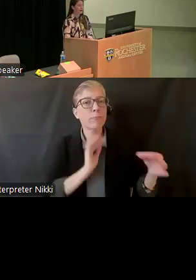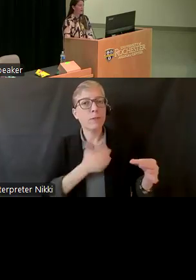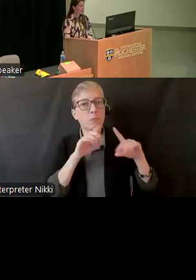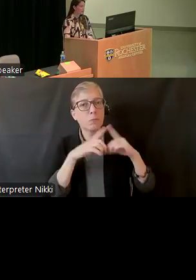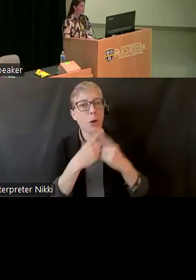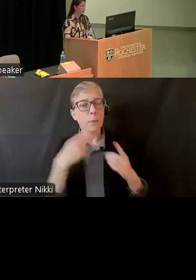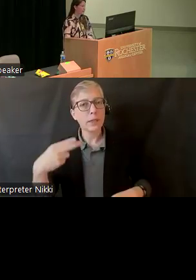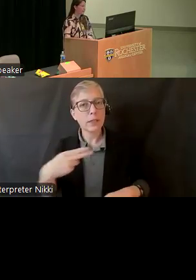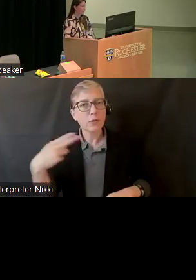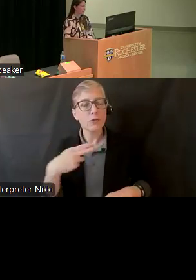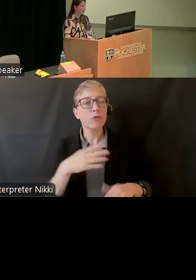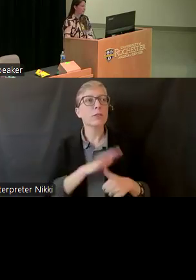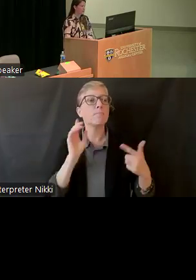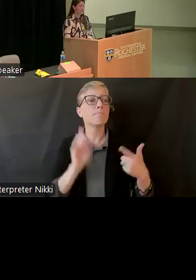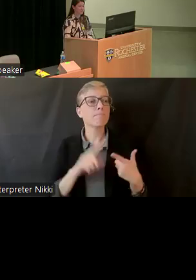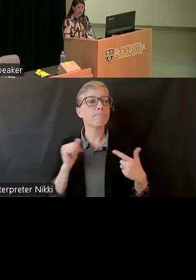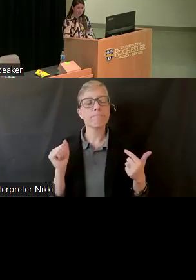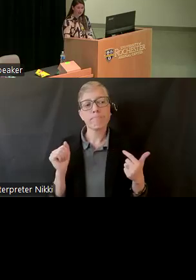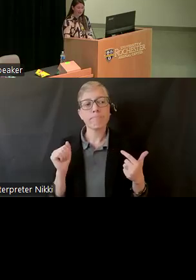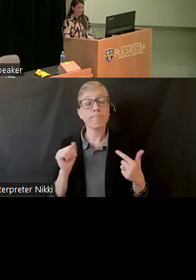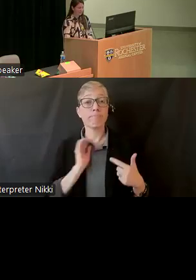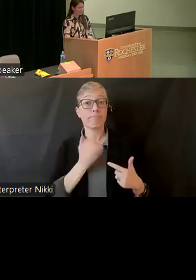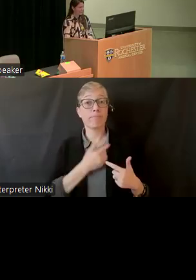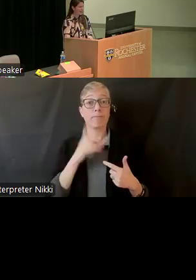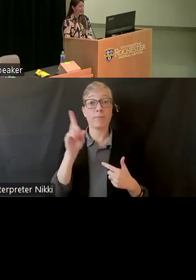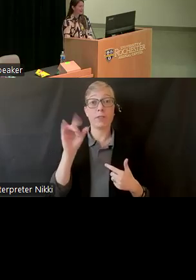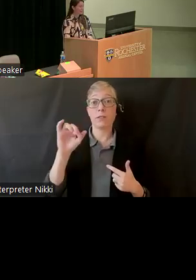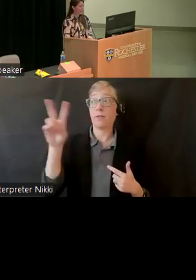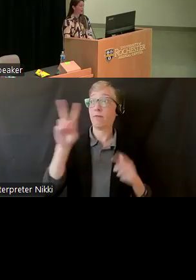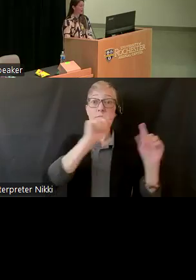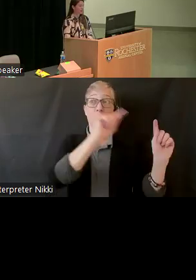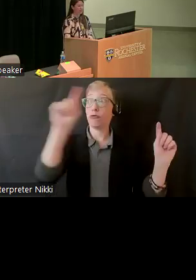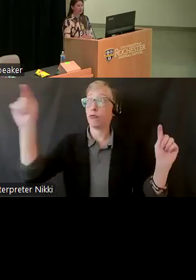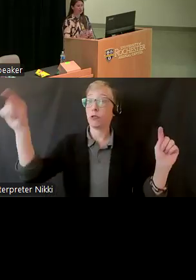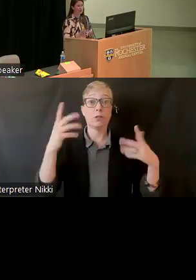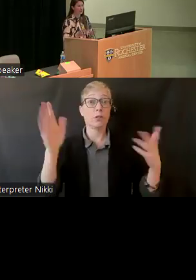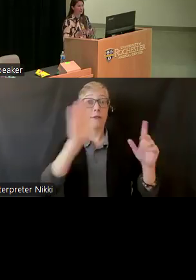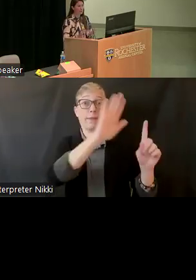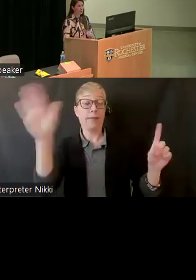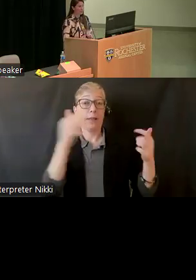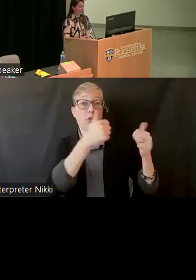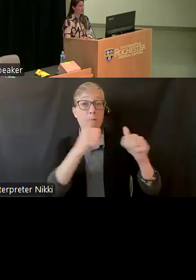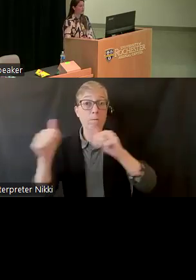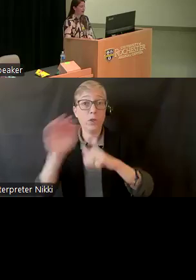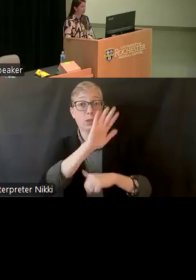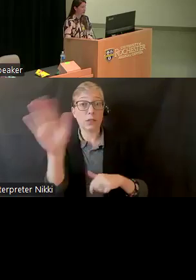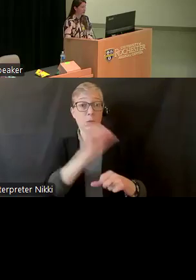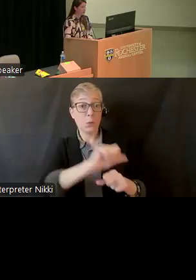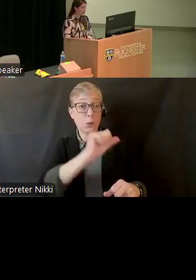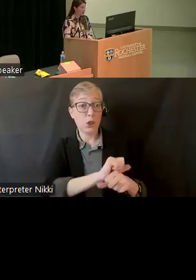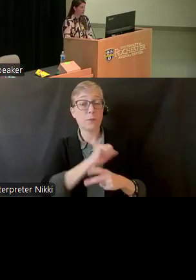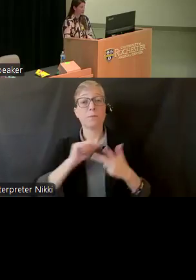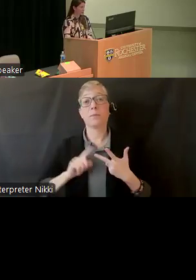uh efforts of um the divisions and we hear the uh important work of the faculty support office